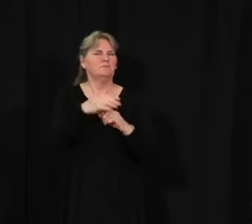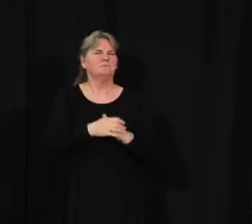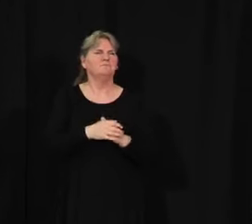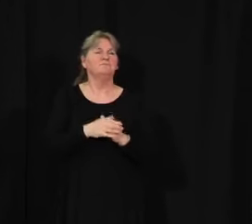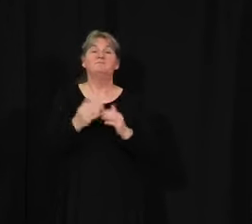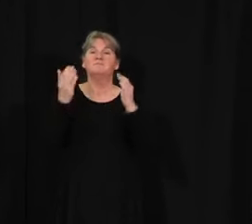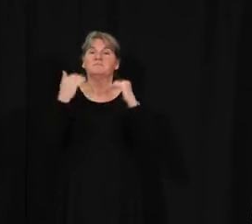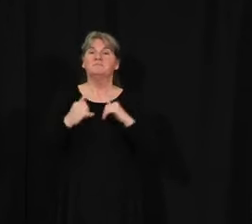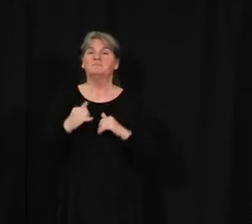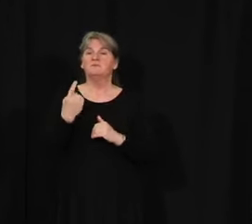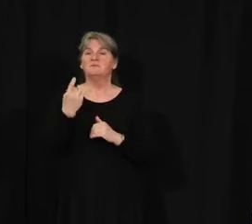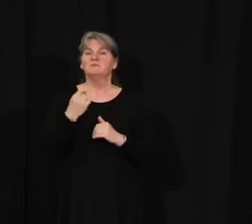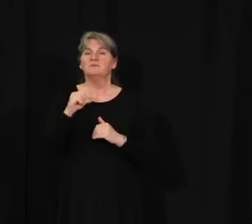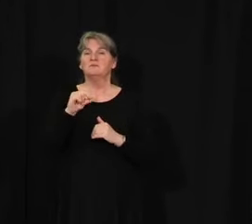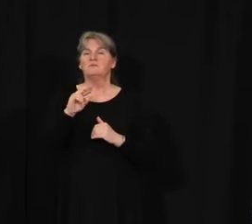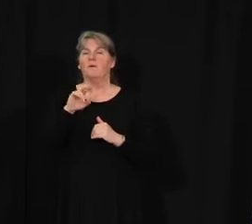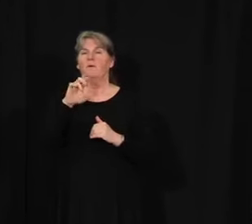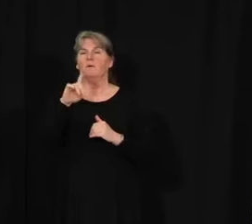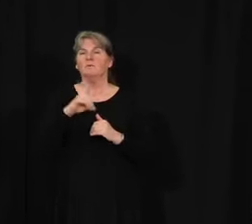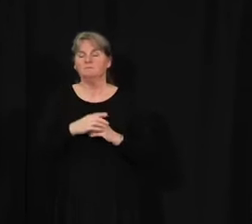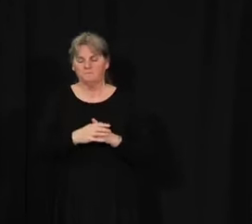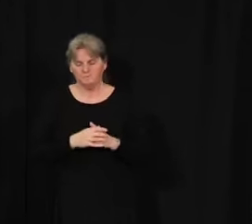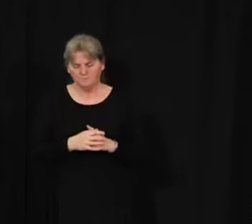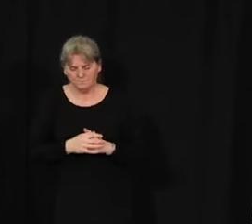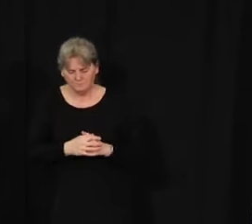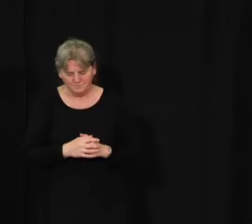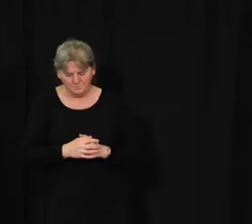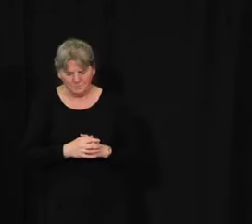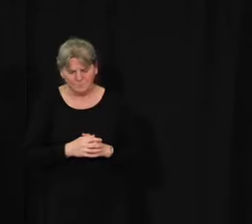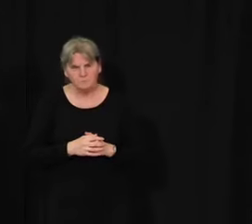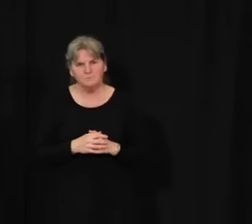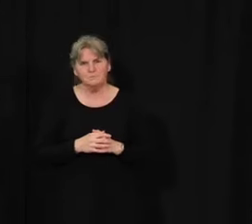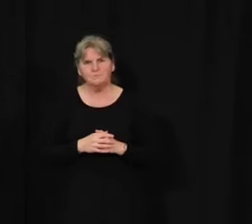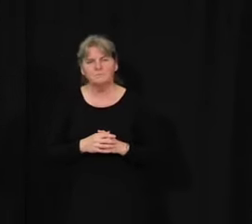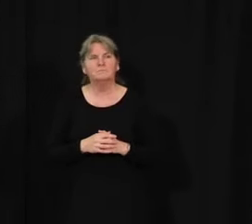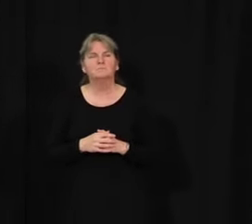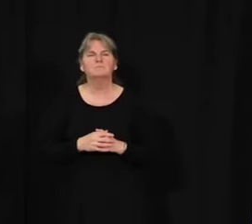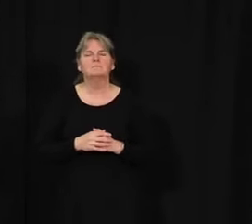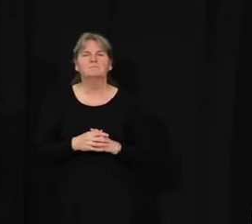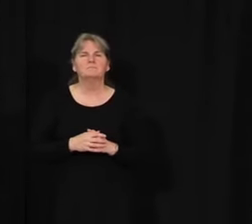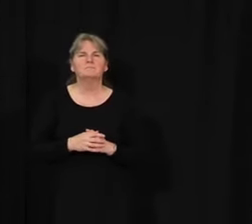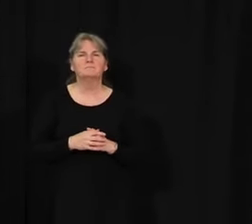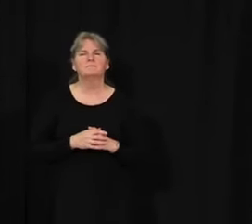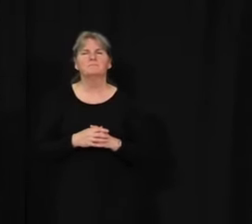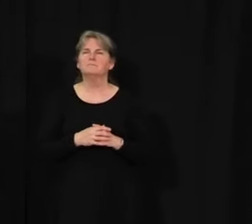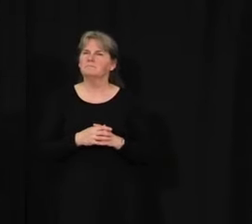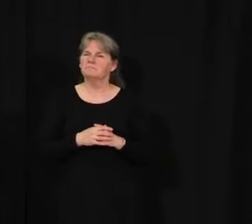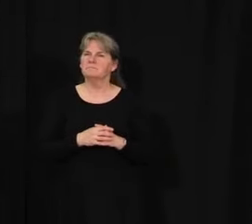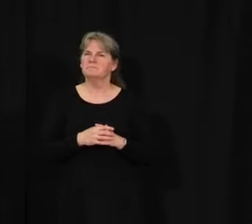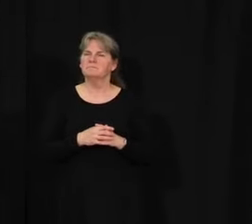Next question, Gord?